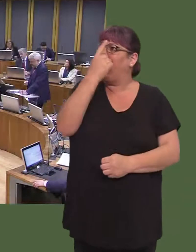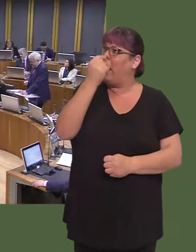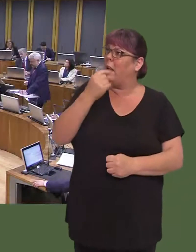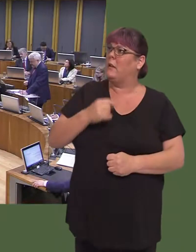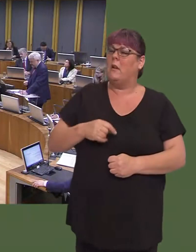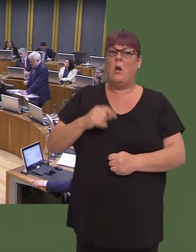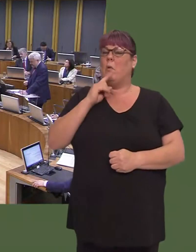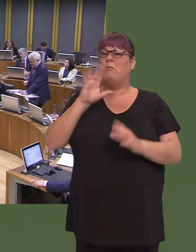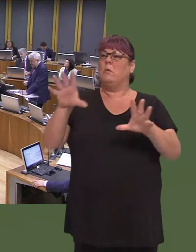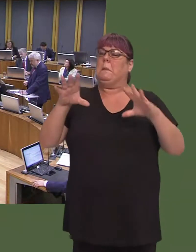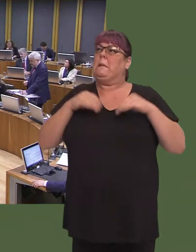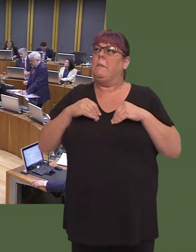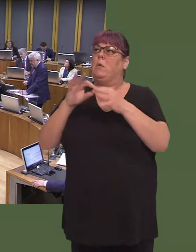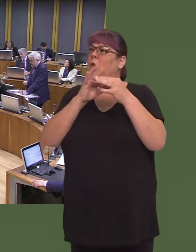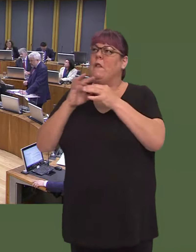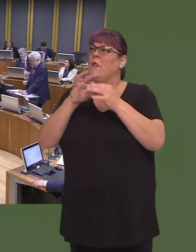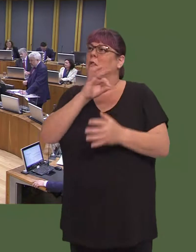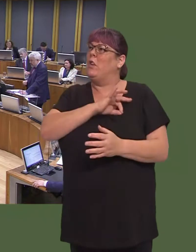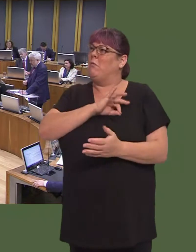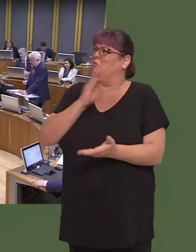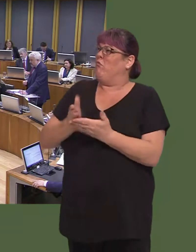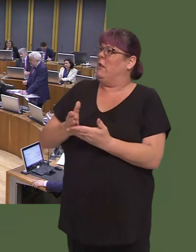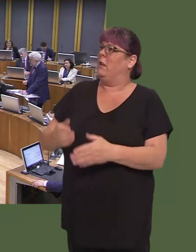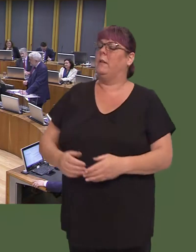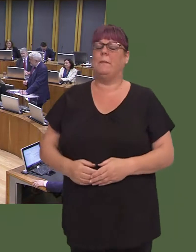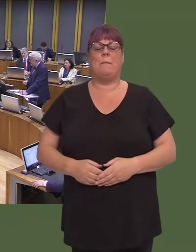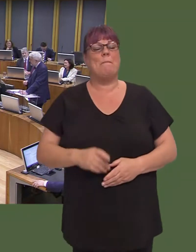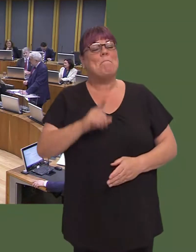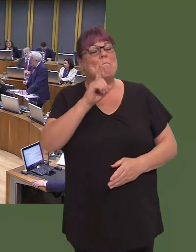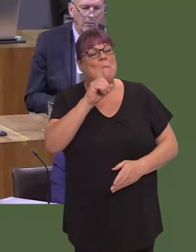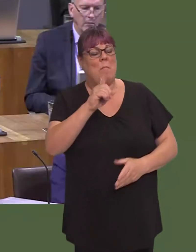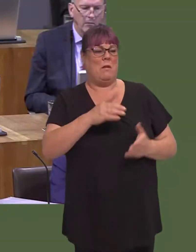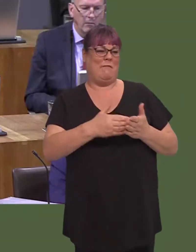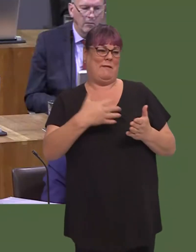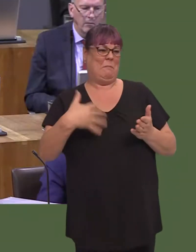in a world market. I've already explained what we are doing in terms of universities